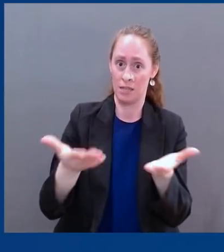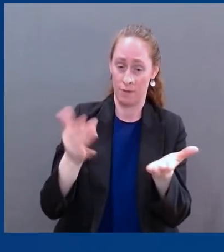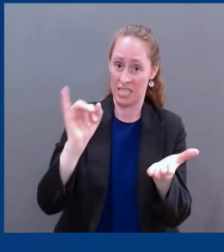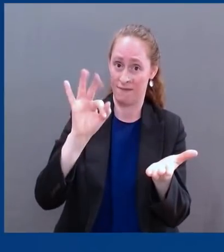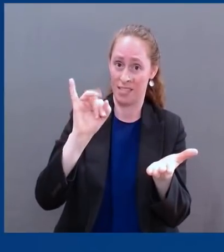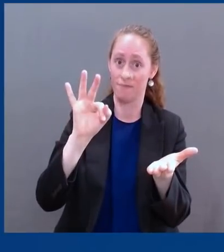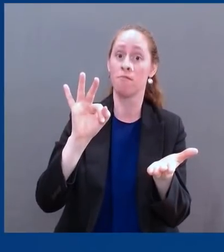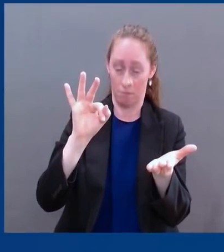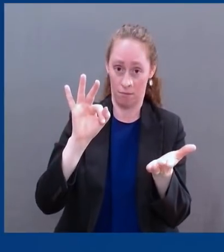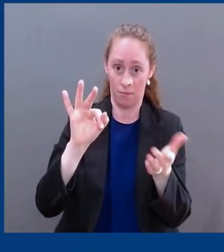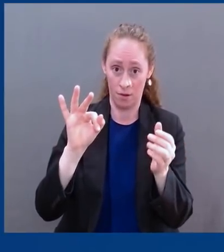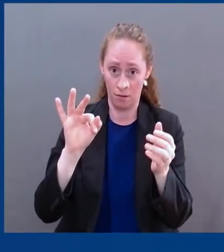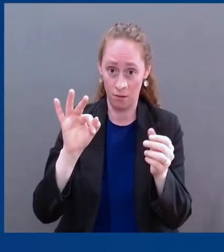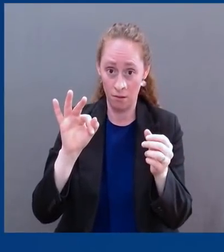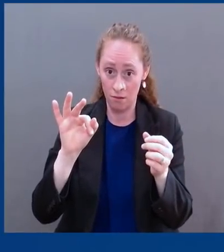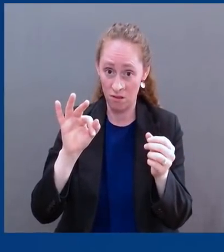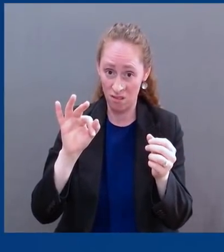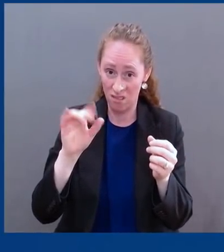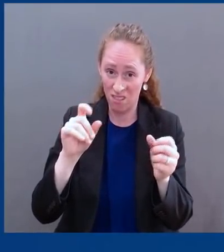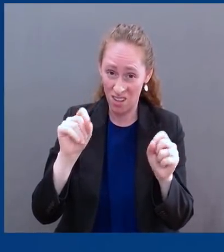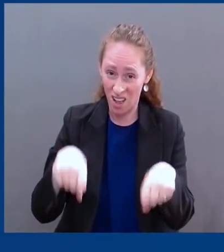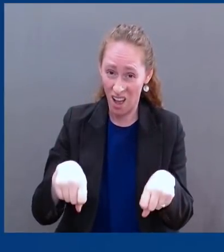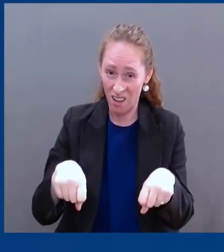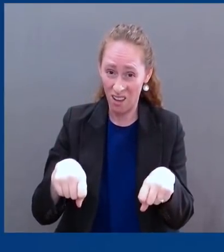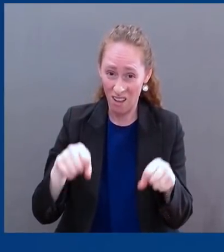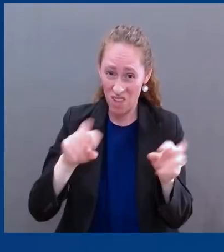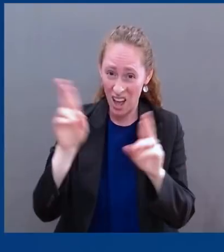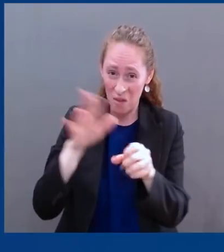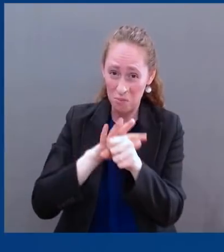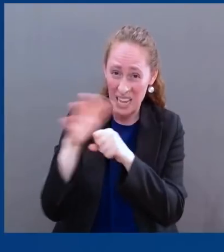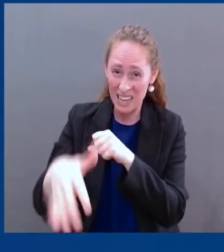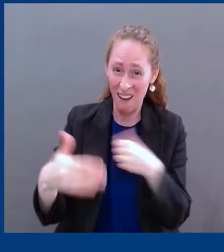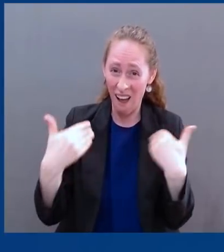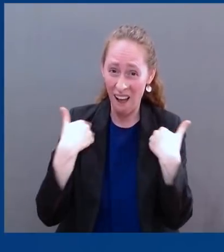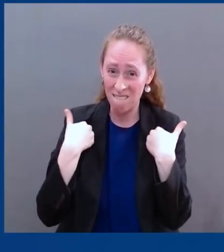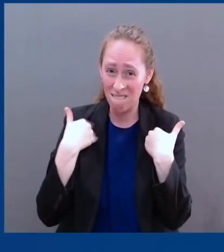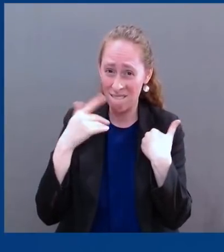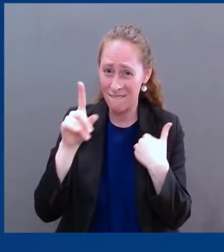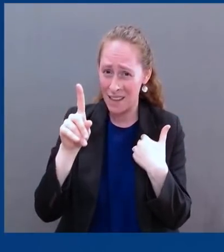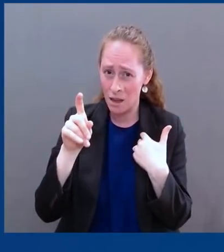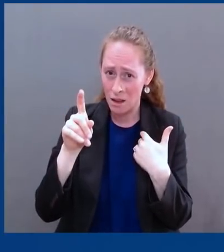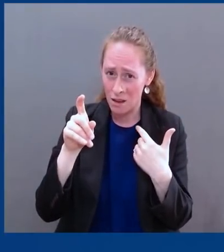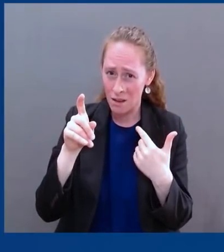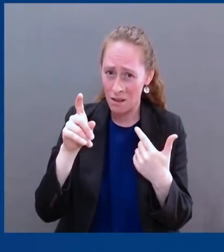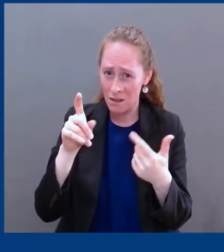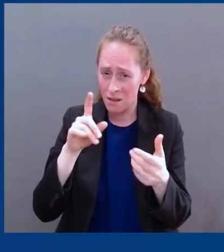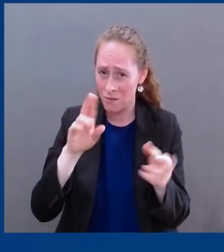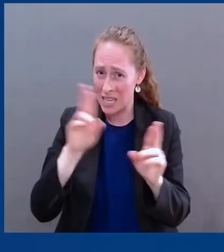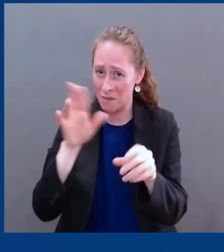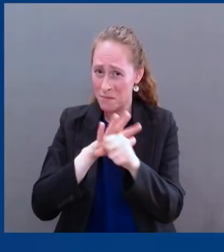does the United States have enough vaccine for that? Not -- and I don't mean later in the fall, Jeff,